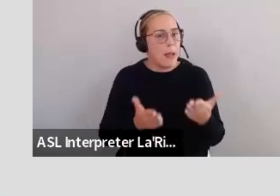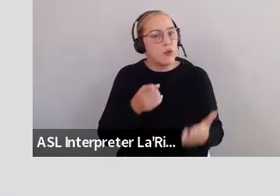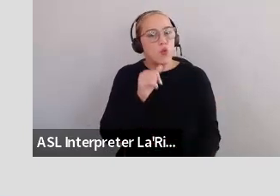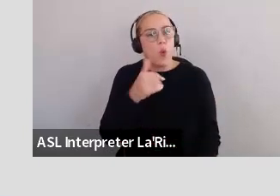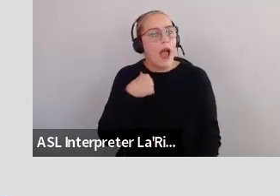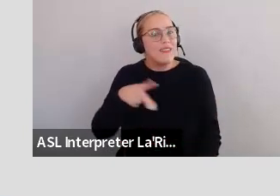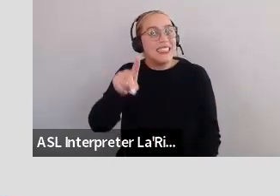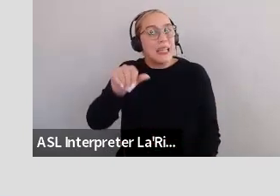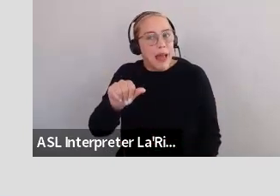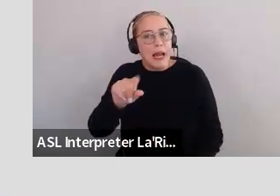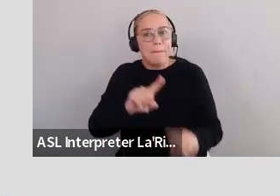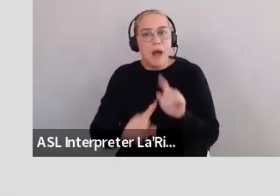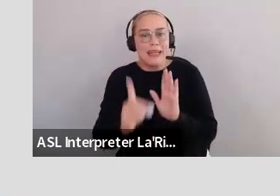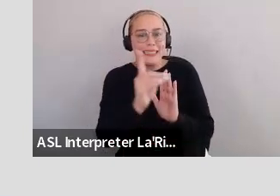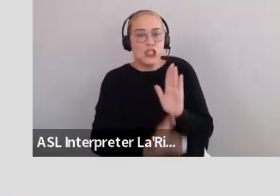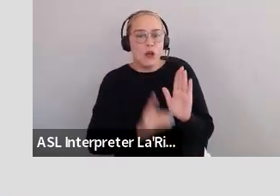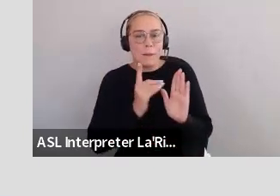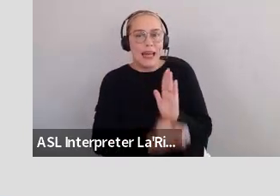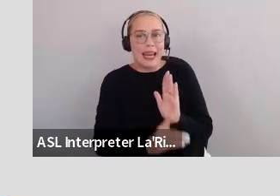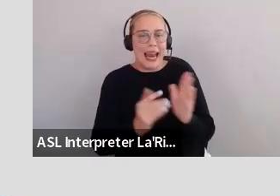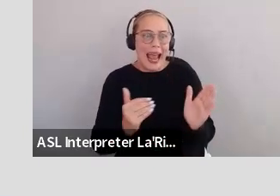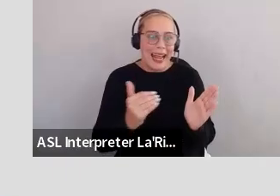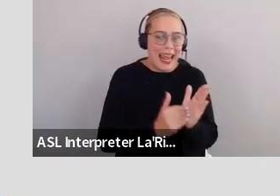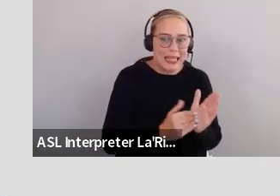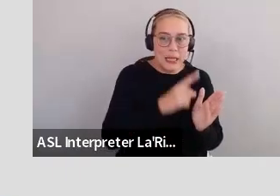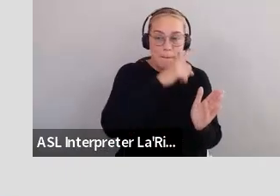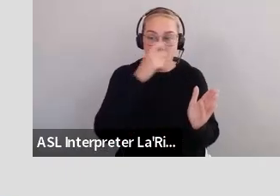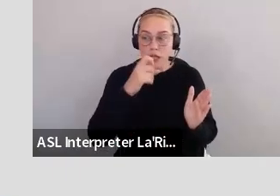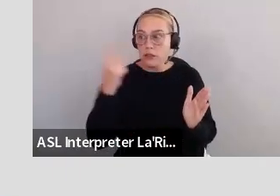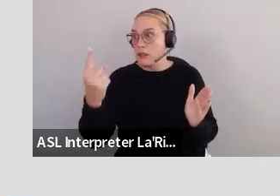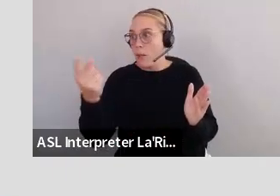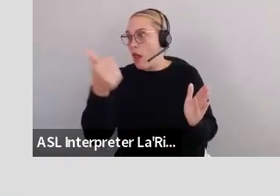There are people